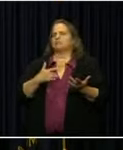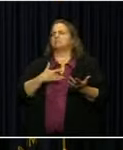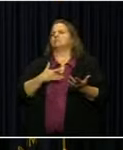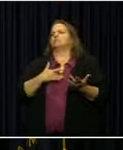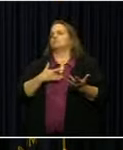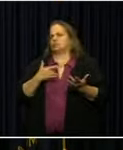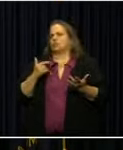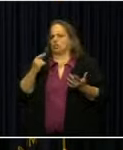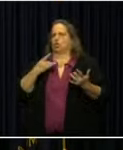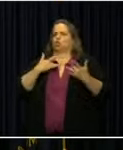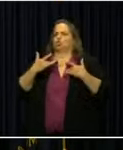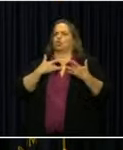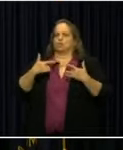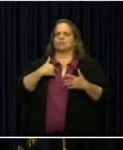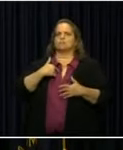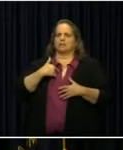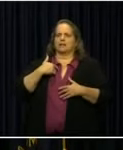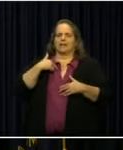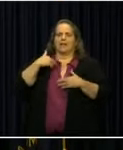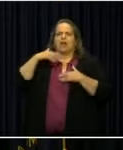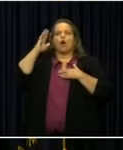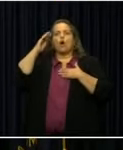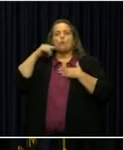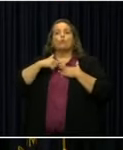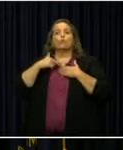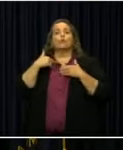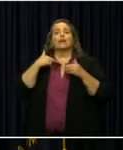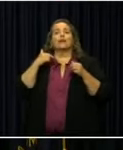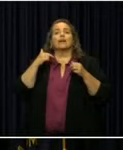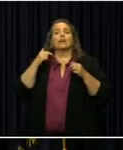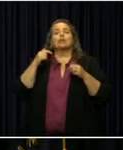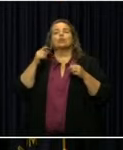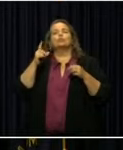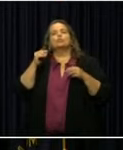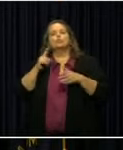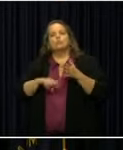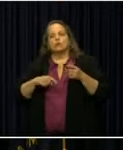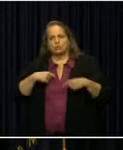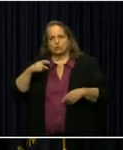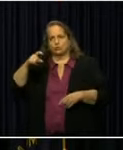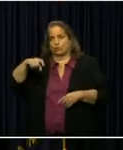INMATE, AN OFFENDER WAS LOST. SO THIS MORNING AN OFFENDER FROM THE GREEN RIVER CORRECTIONAL